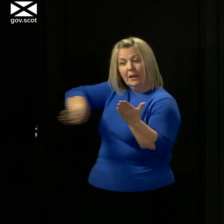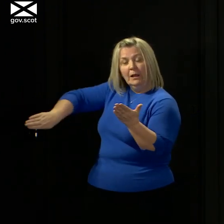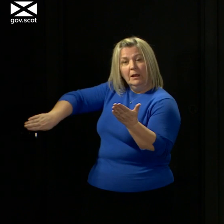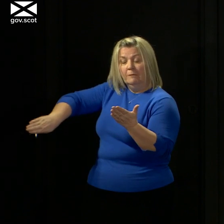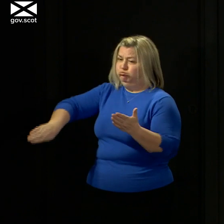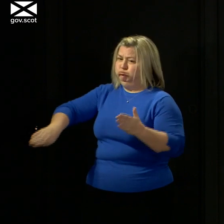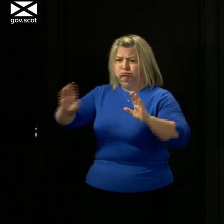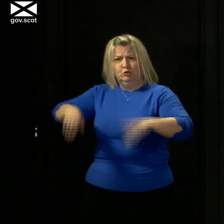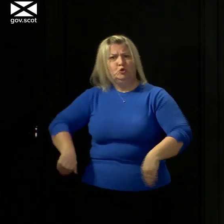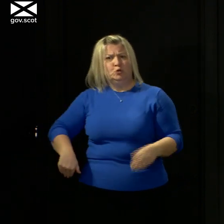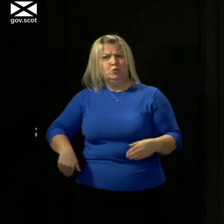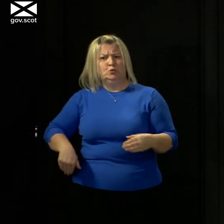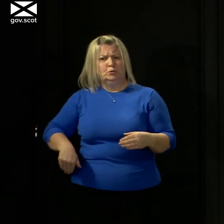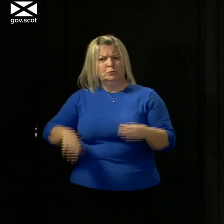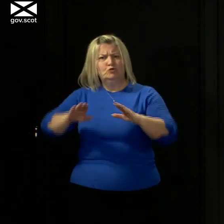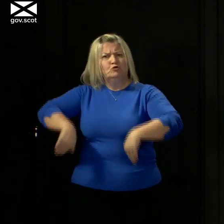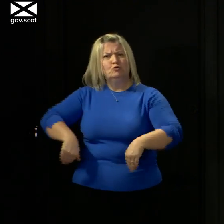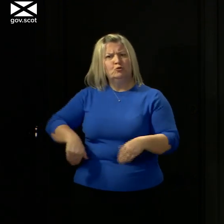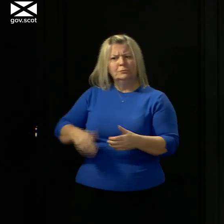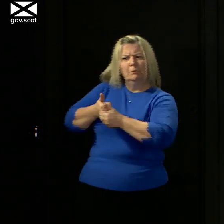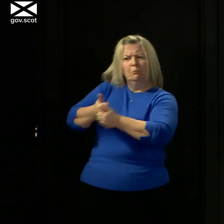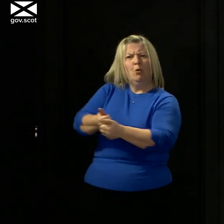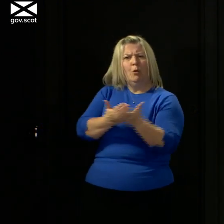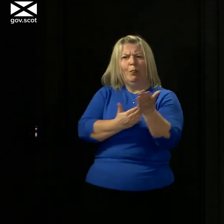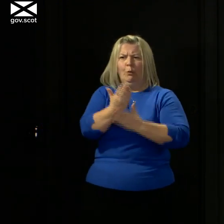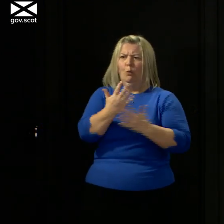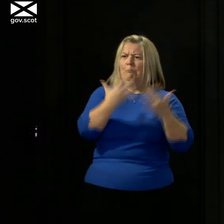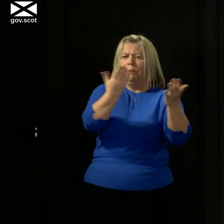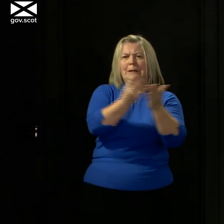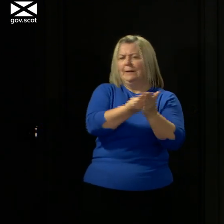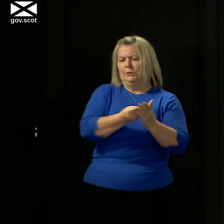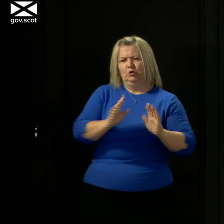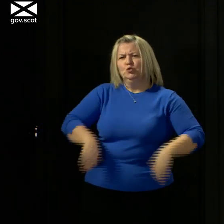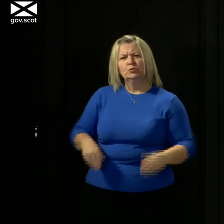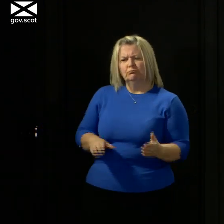so in principle obviously I don't do all of the detail of what has been done in